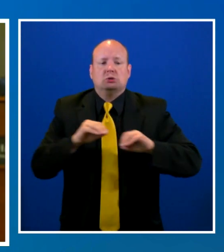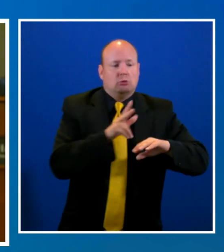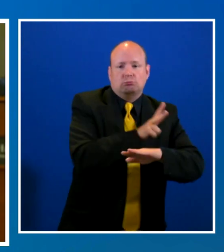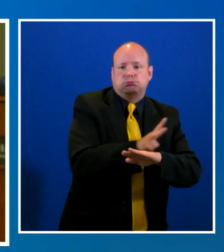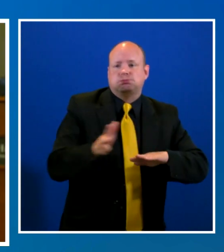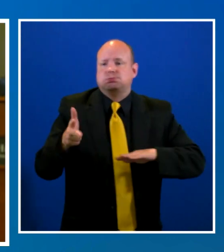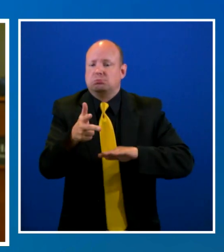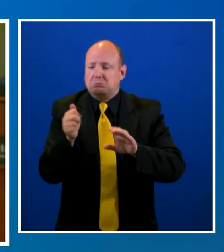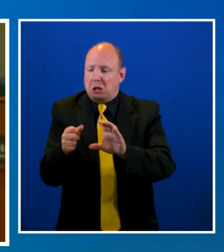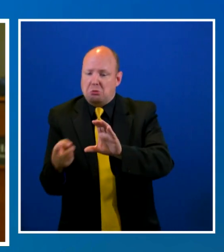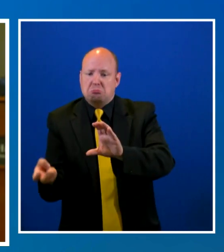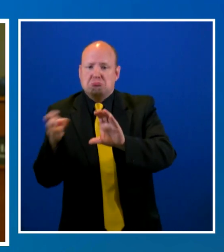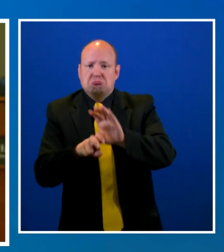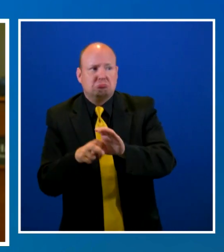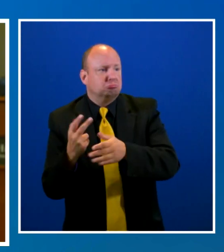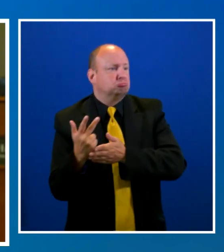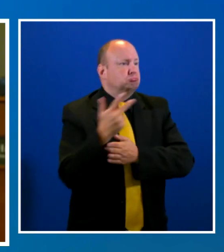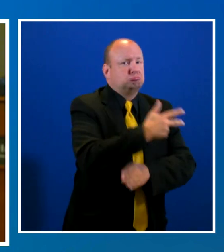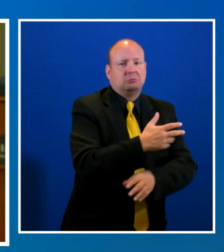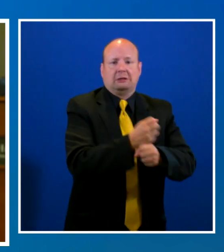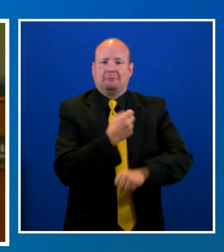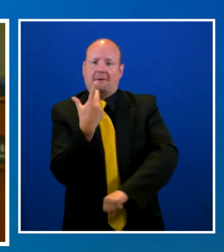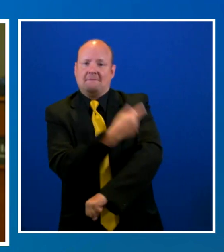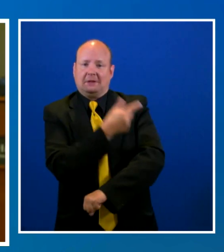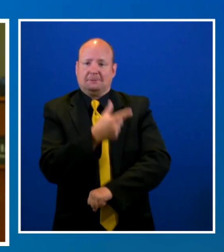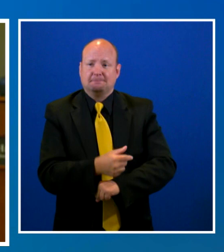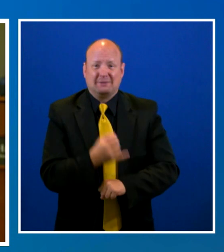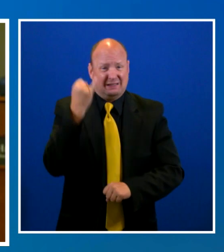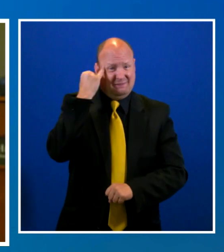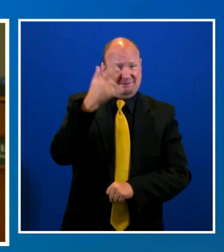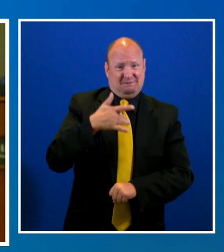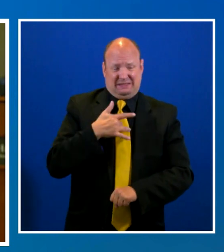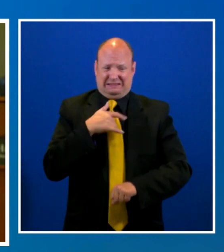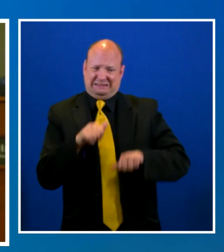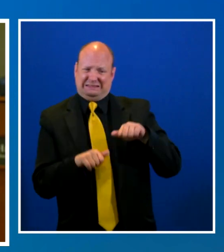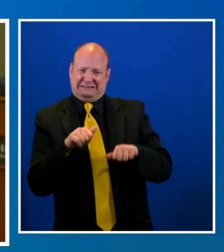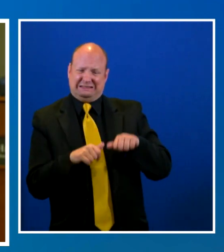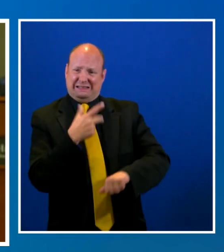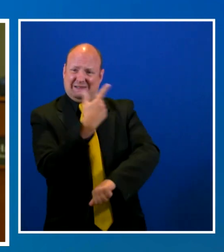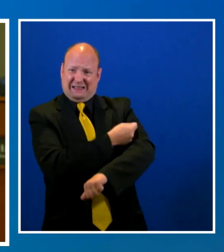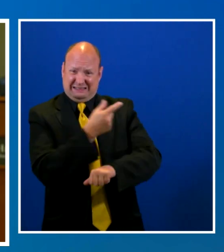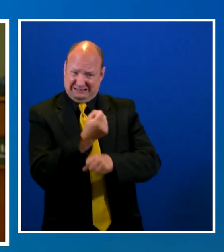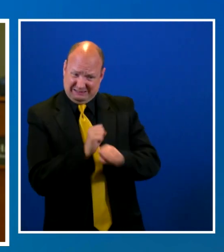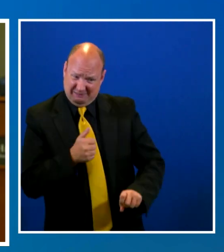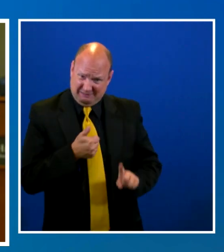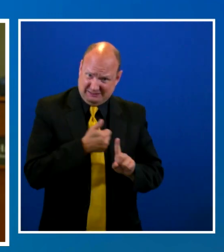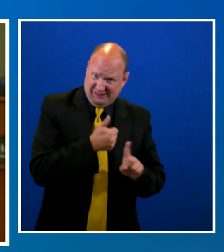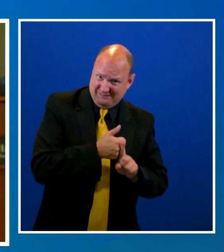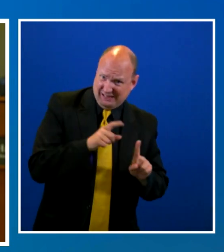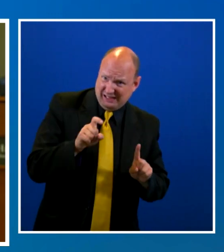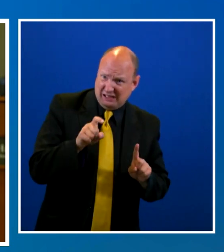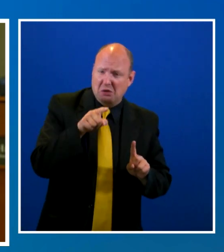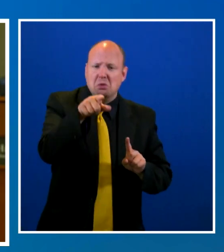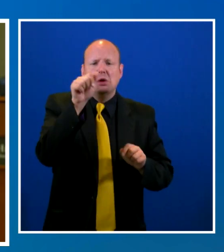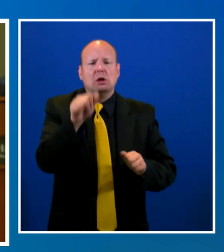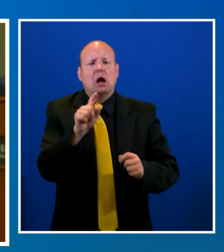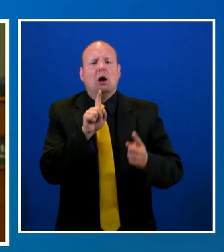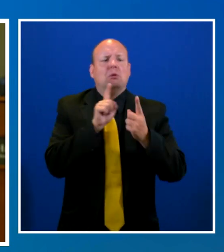And if you're hesitant about the safety of the vaccine, consider talking to your doctor about your concerns.